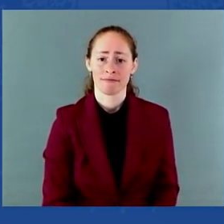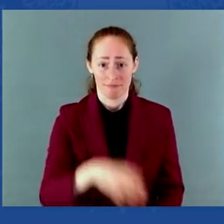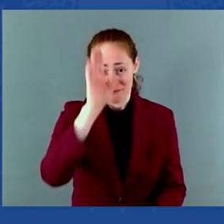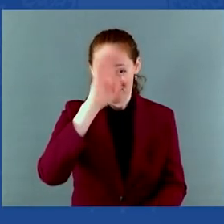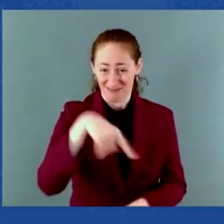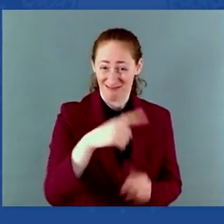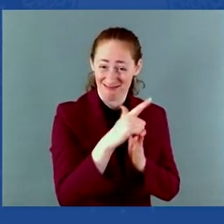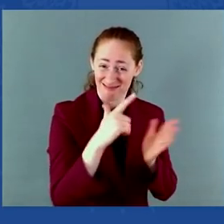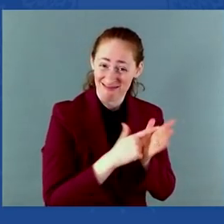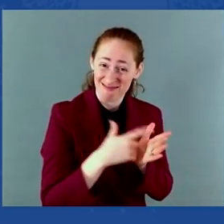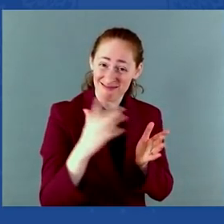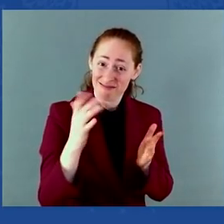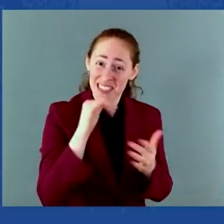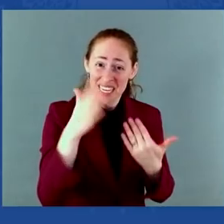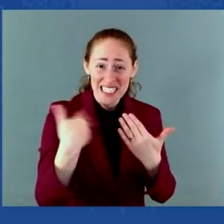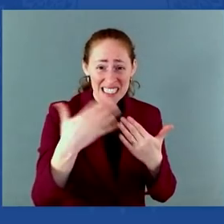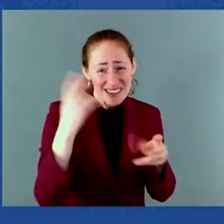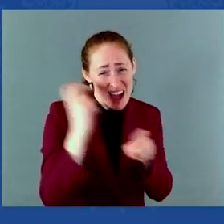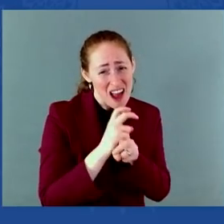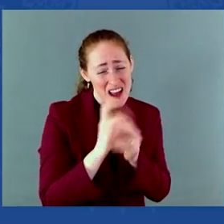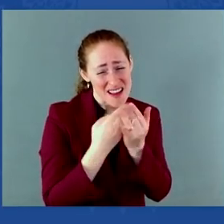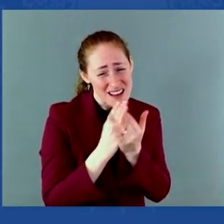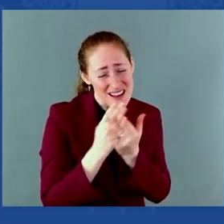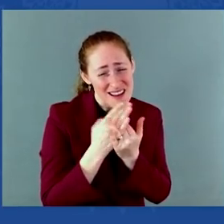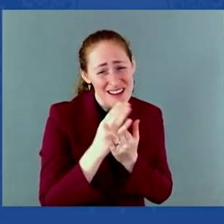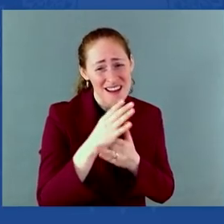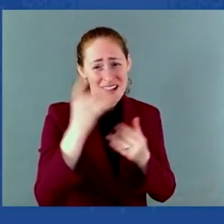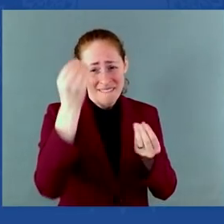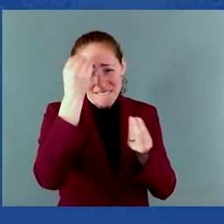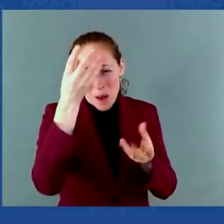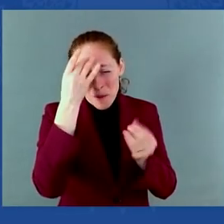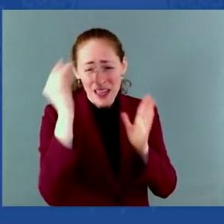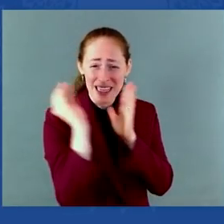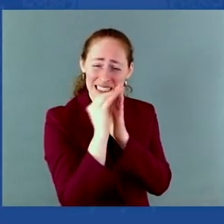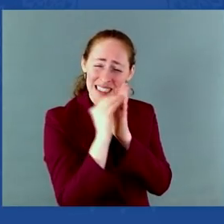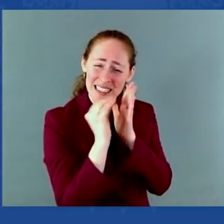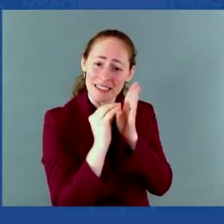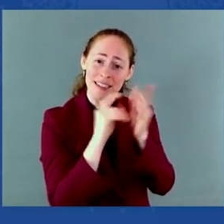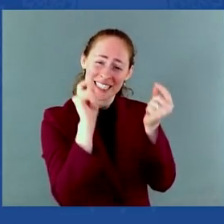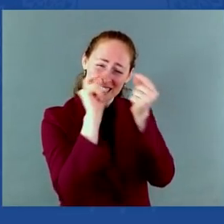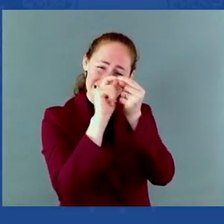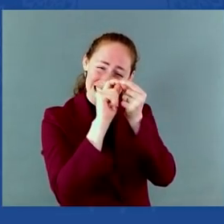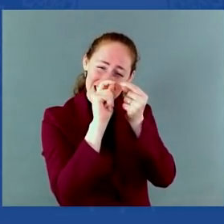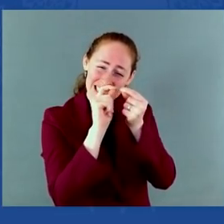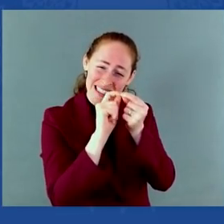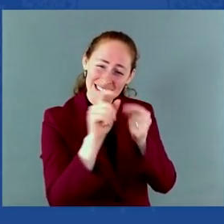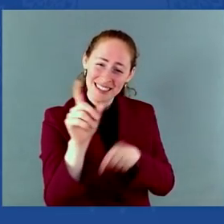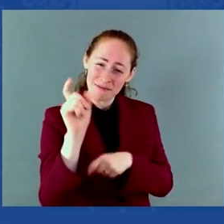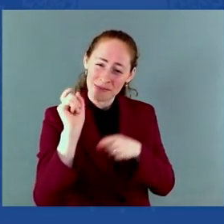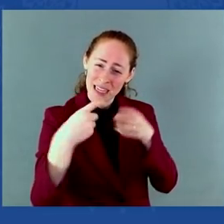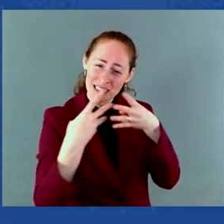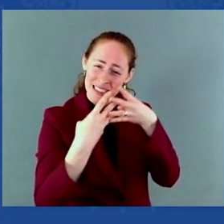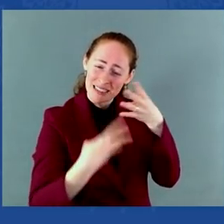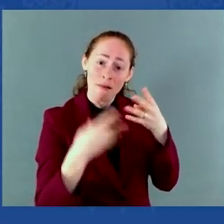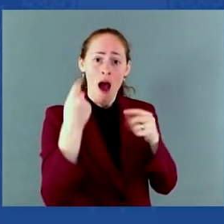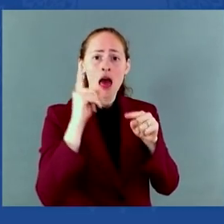It requires getting into the nitty-gritty details without losing the big picture. And that's exactly what you did, Chris.